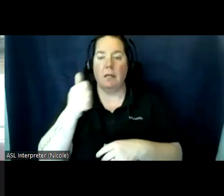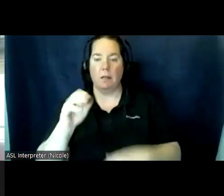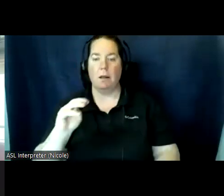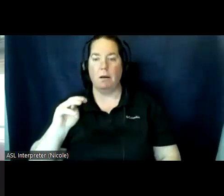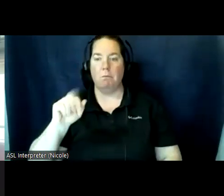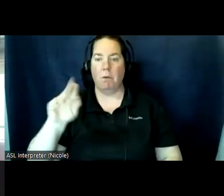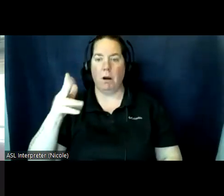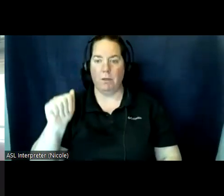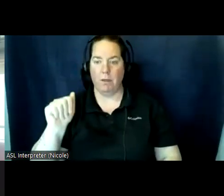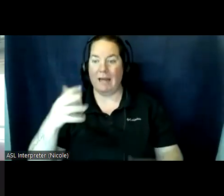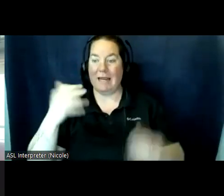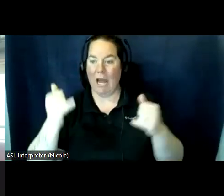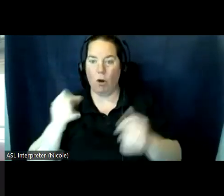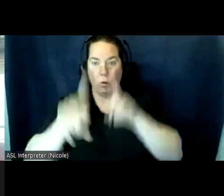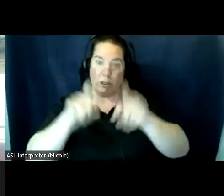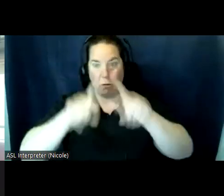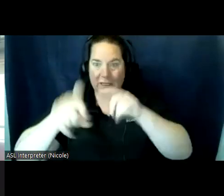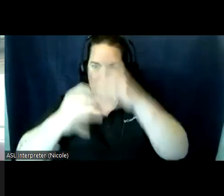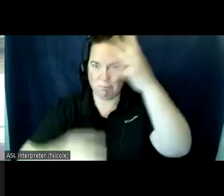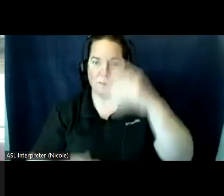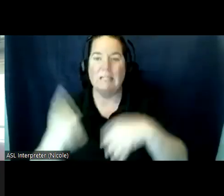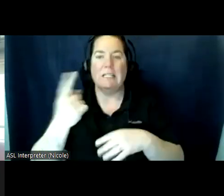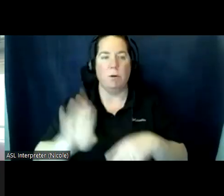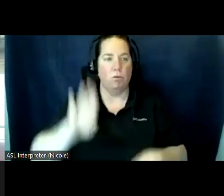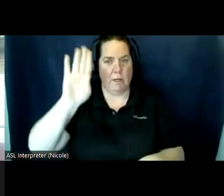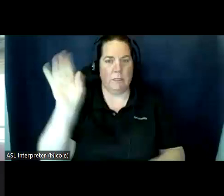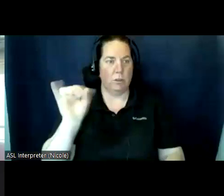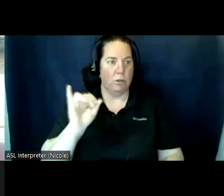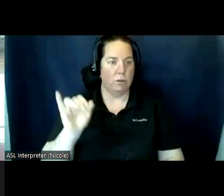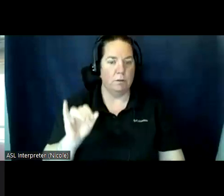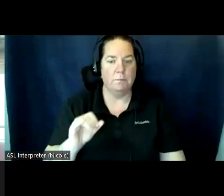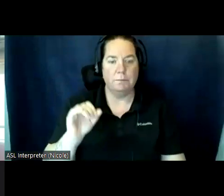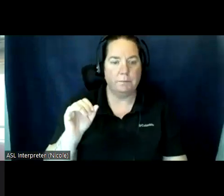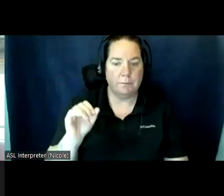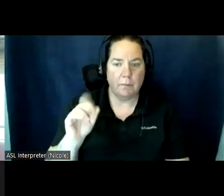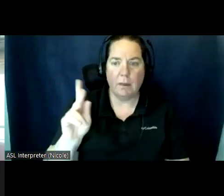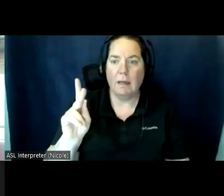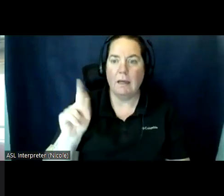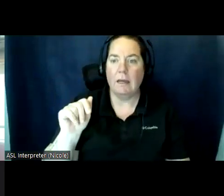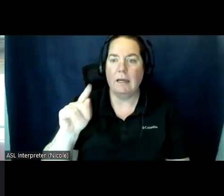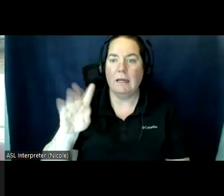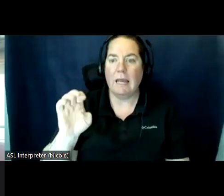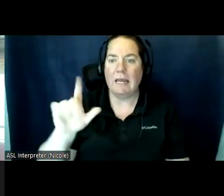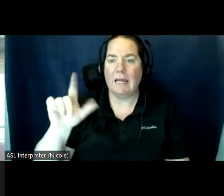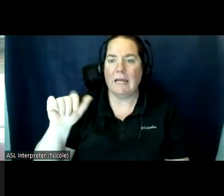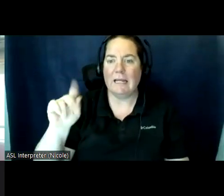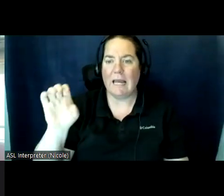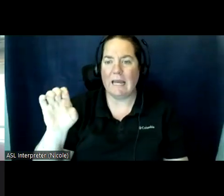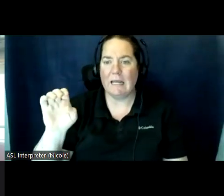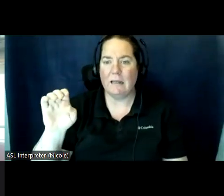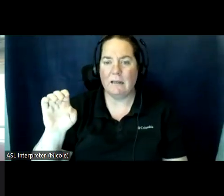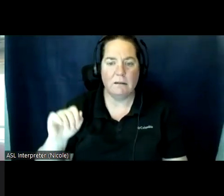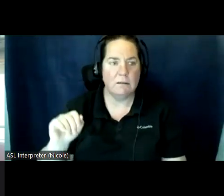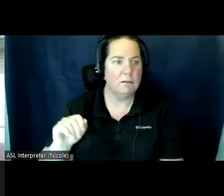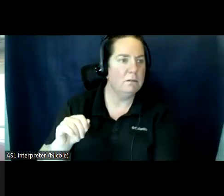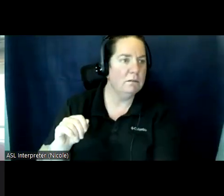questions are now flying in, but we also have a hand raised. Katie Lane Carnet. Can she unmute?